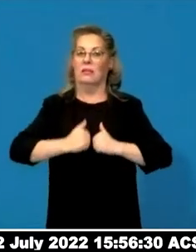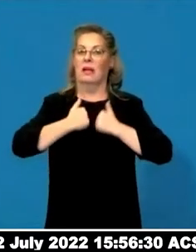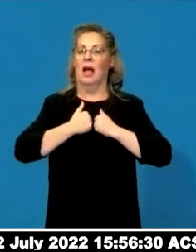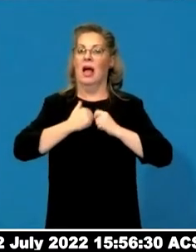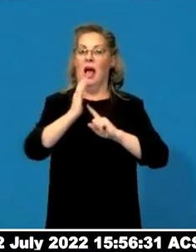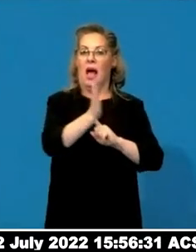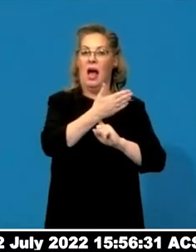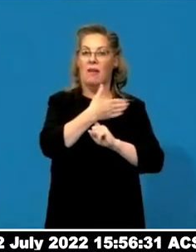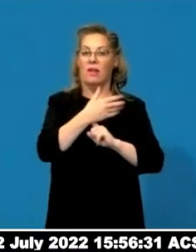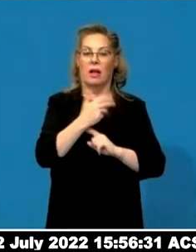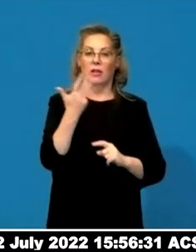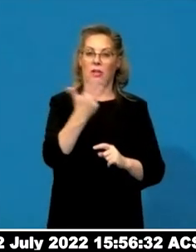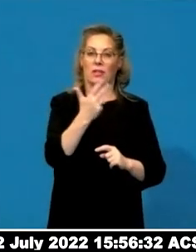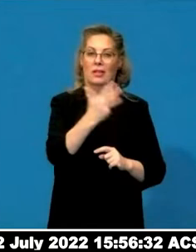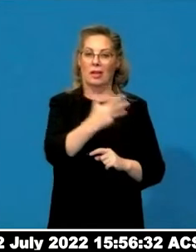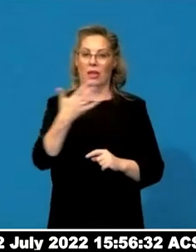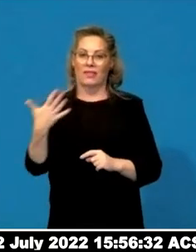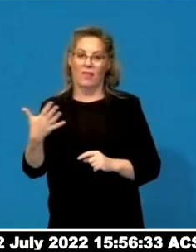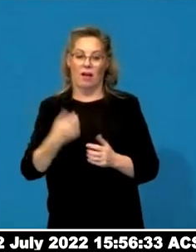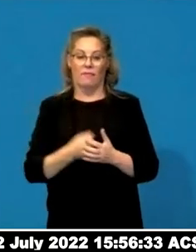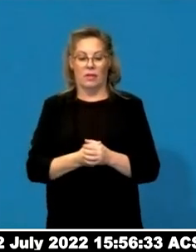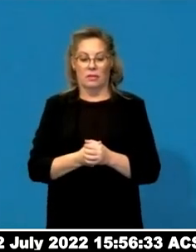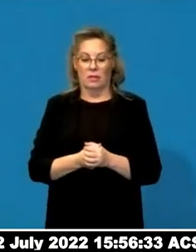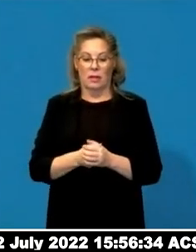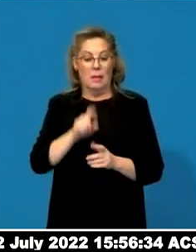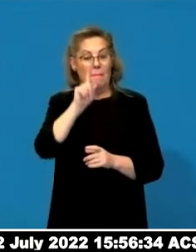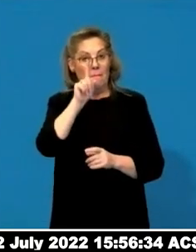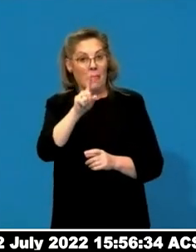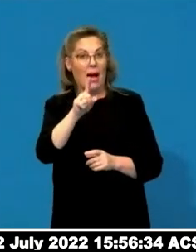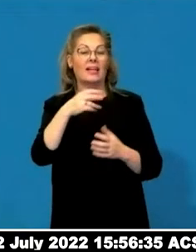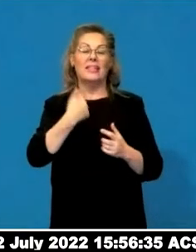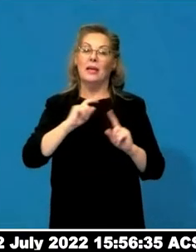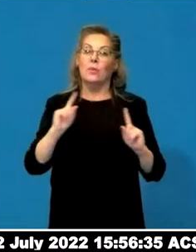but it was first flown for the Cultural Festival 1992.